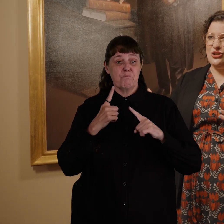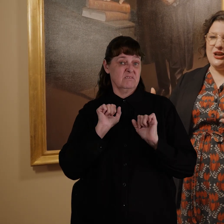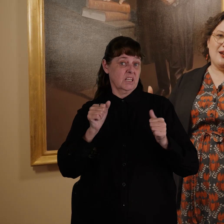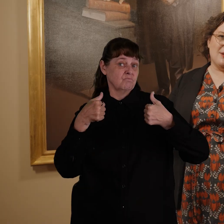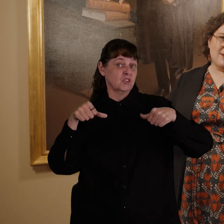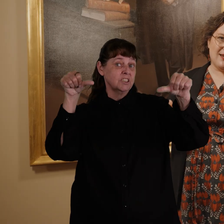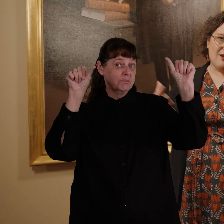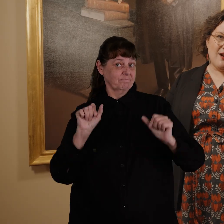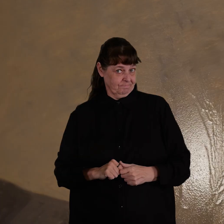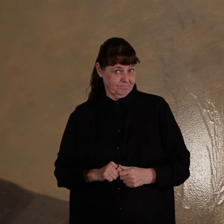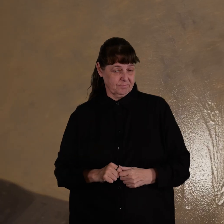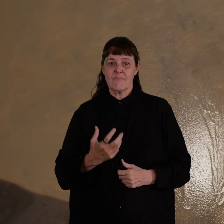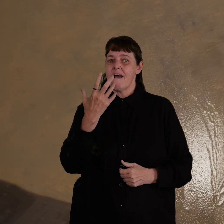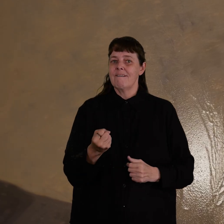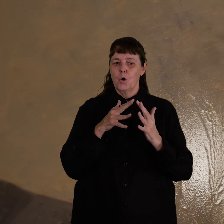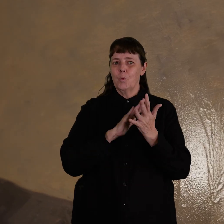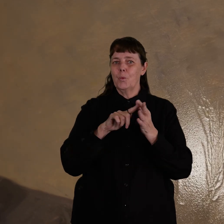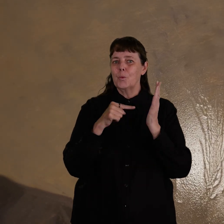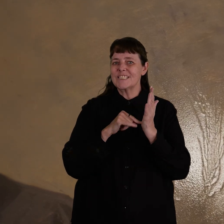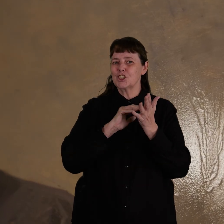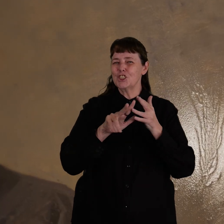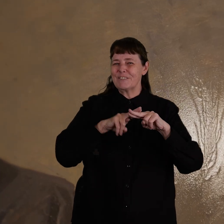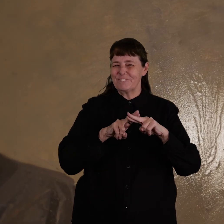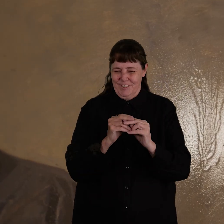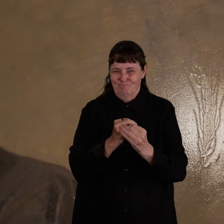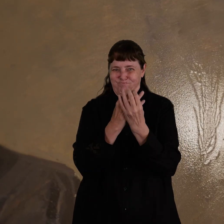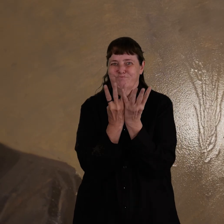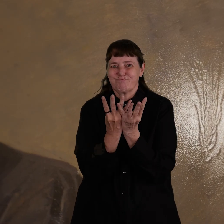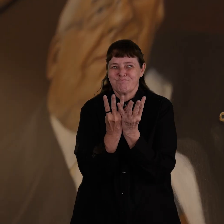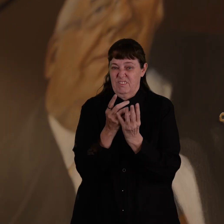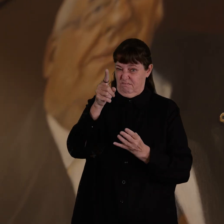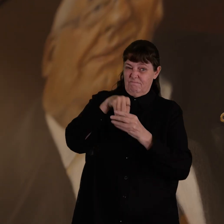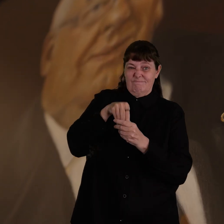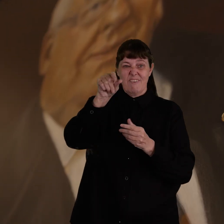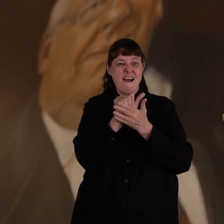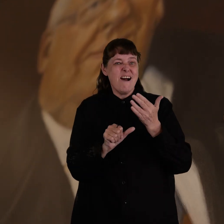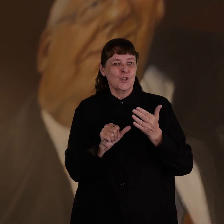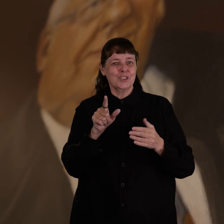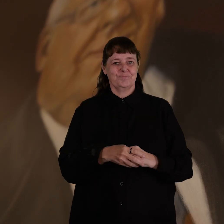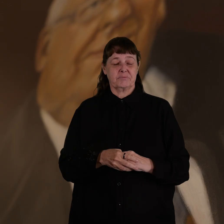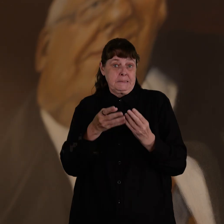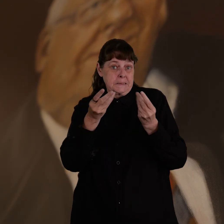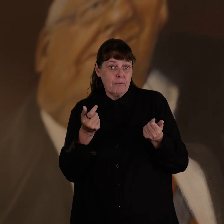show elements of their lives and achievements. We have a wheat sheaf that's featured in an artwork.